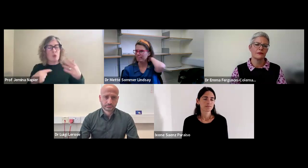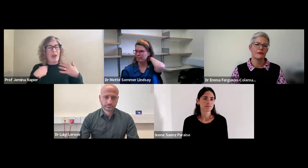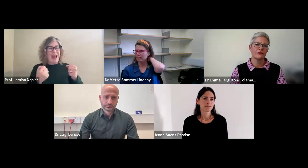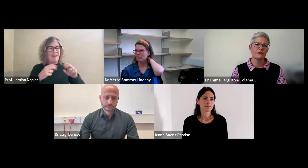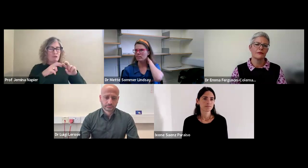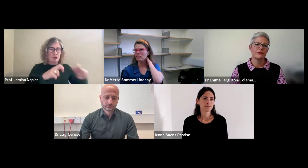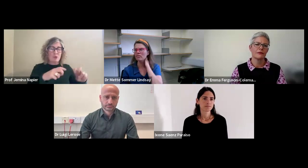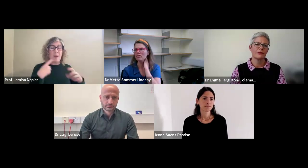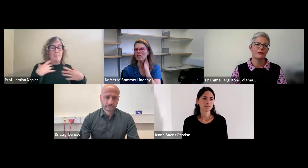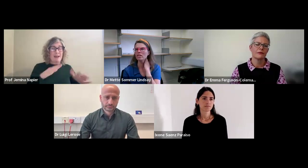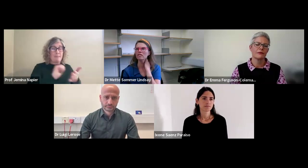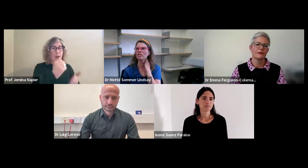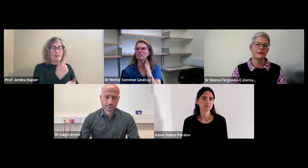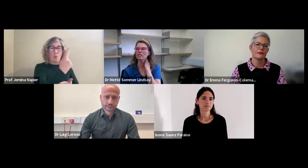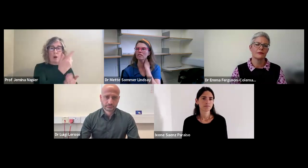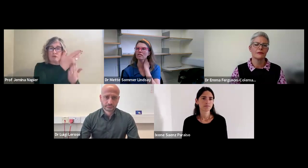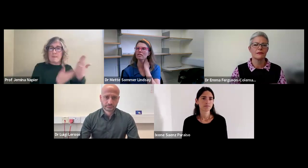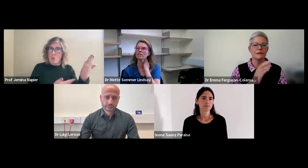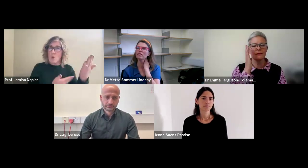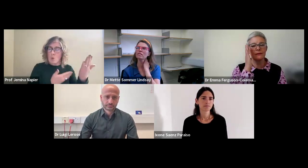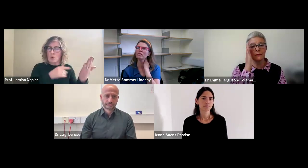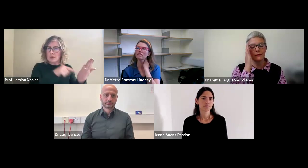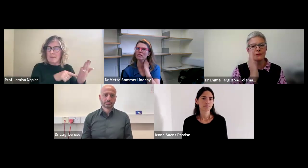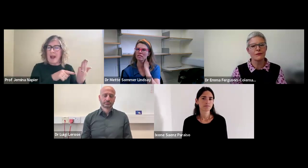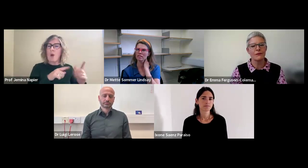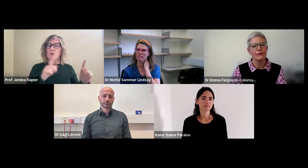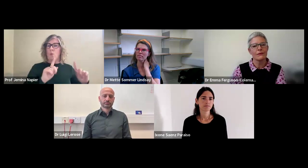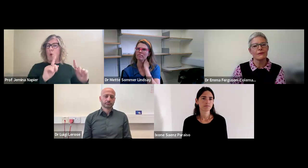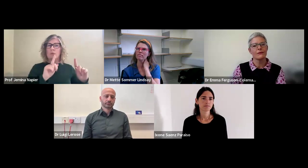external reviews are given, and there's some research and this is a report that's actually